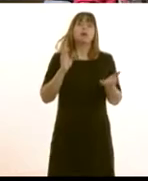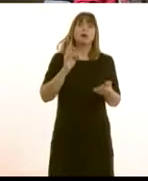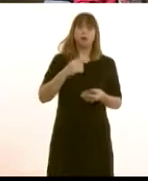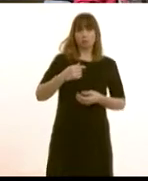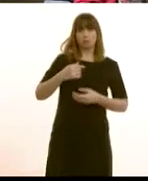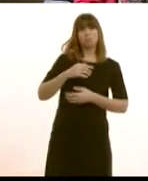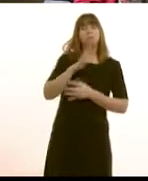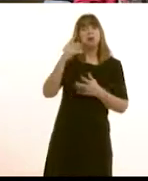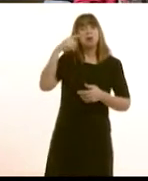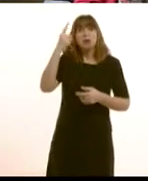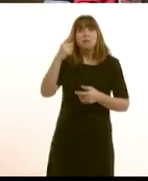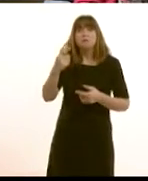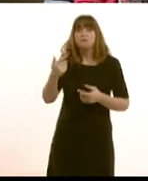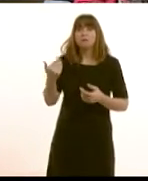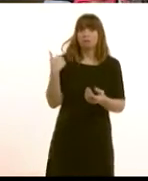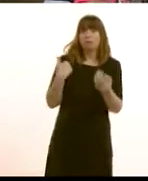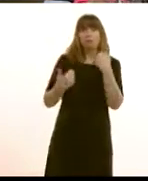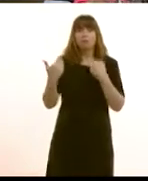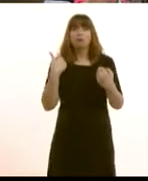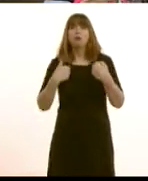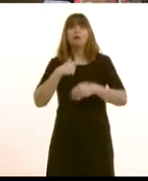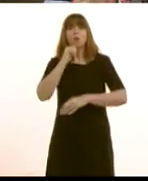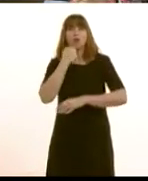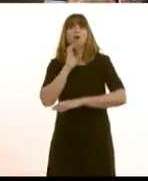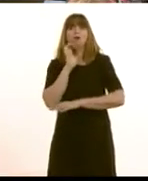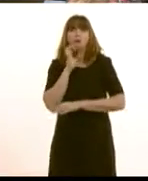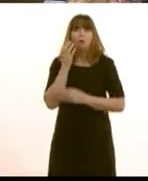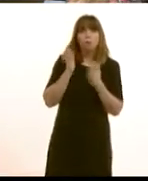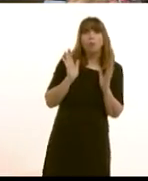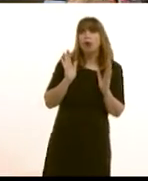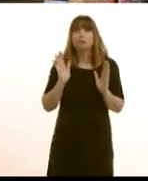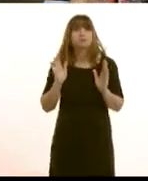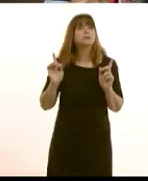any case that they will make, but they have to accept that many sectors have found it